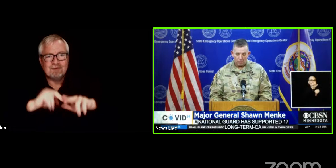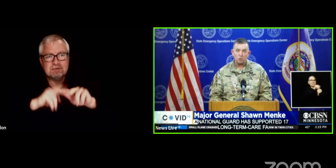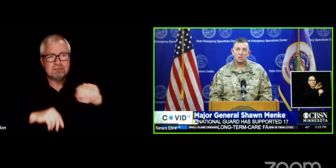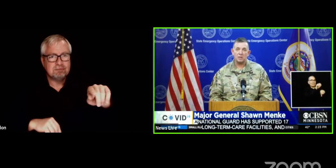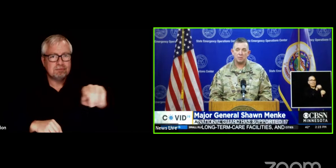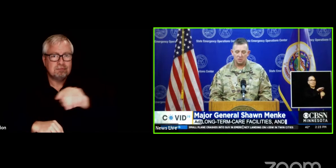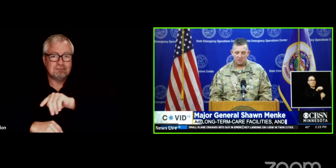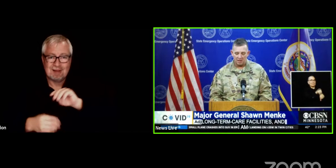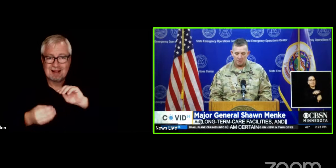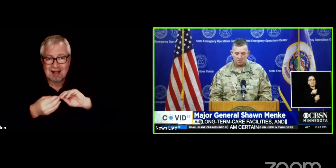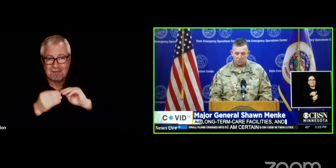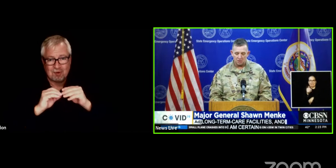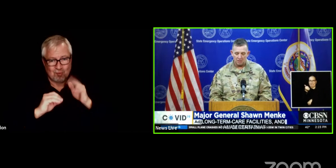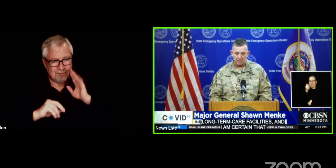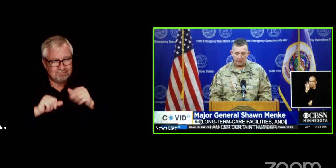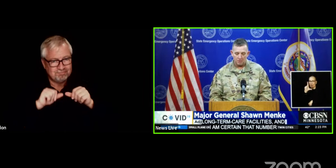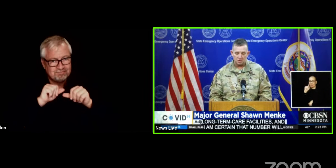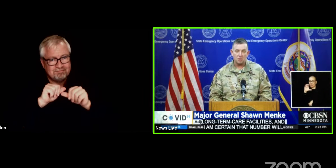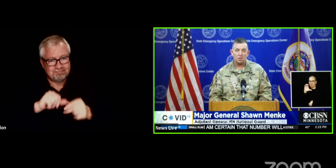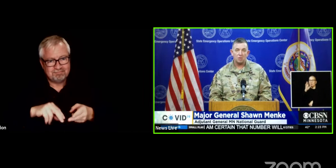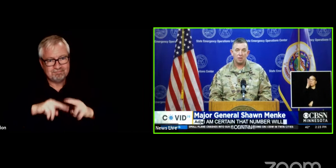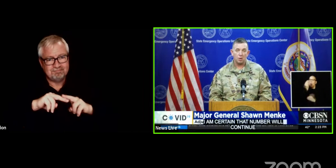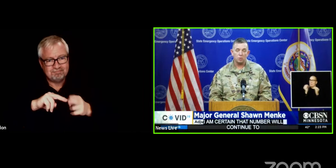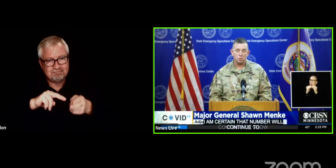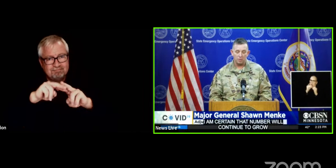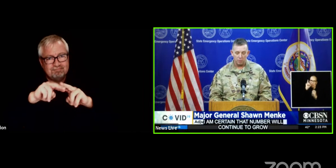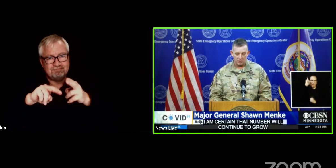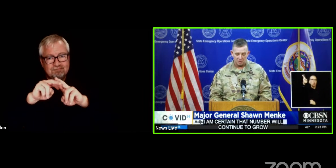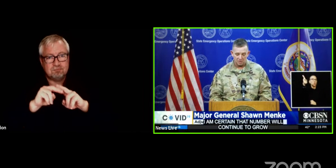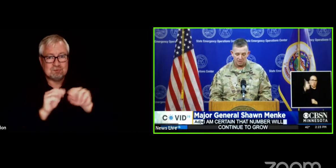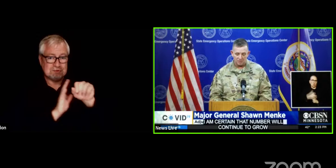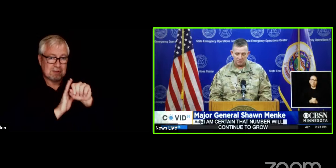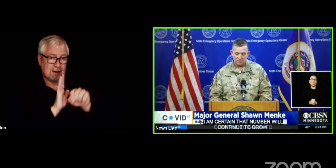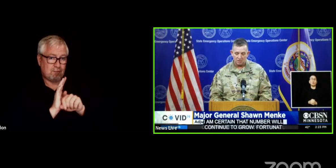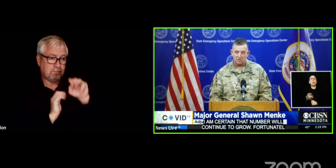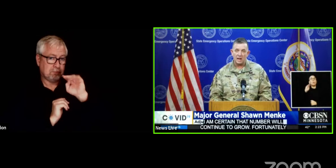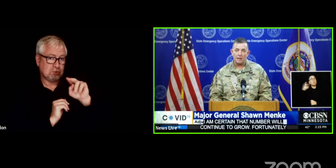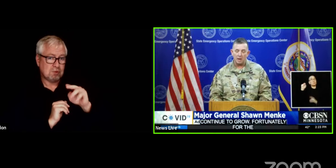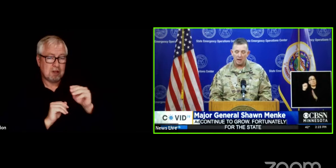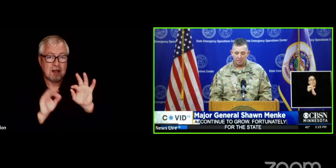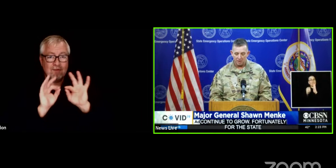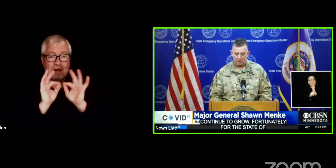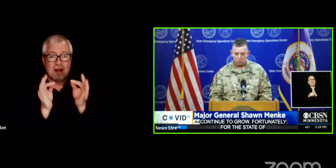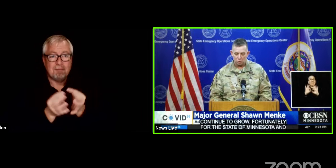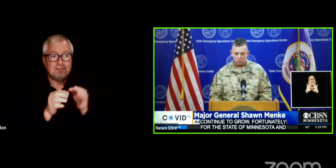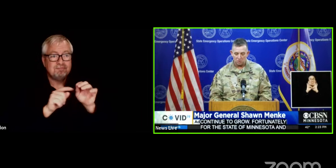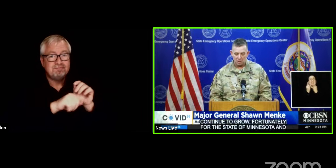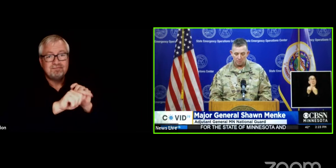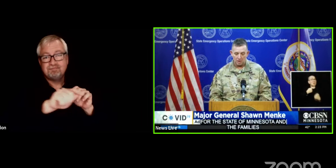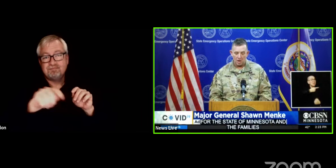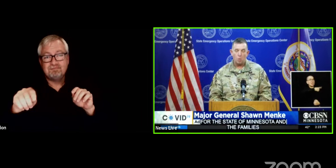FORTUNATELY FOR THE STATE OF MINNESOTA AND THE FAMILIES OF THOSE WHO HAVE RESIDENTS IN THESE FACILITIES, I AM CONFIDENT OUR SOLDIERS AND AIRMEN